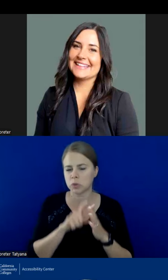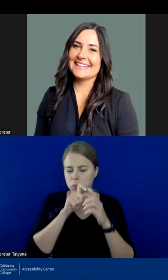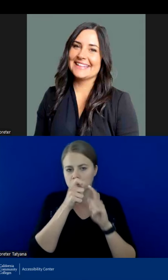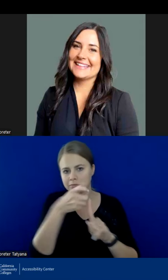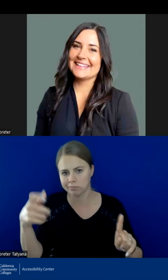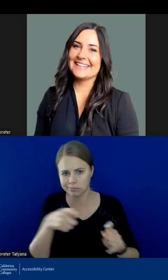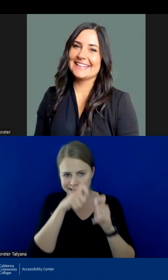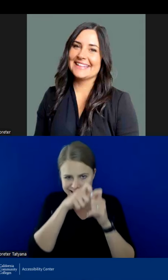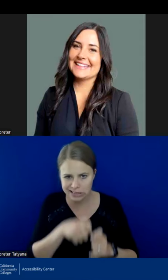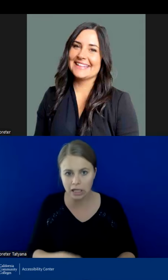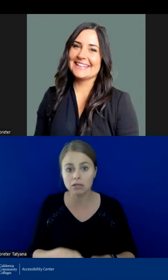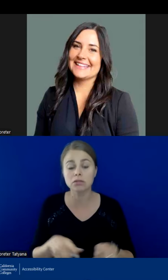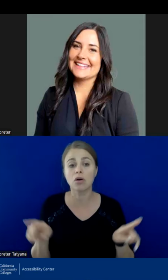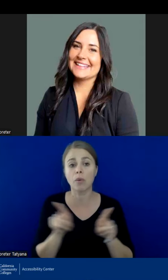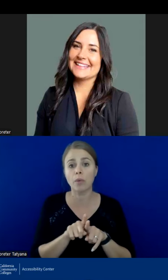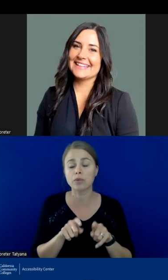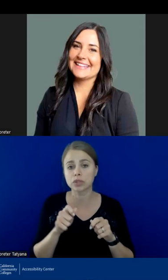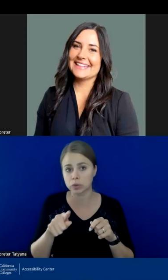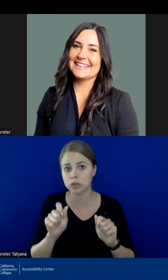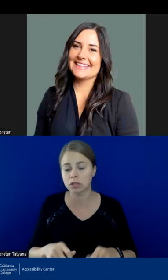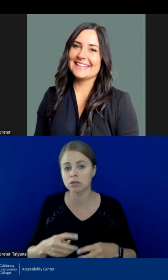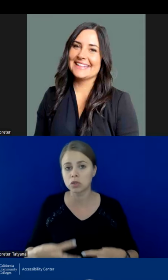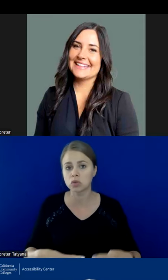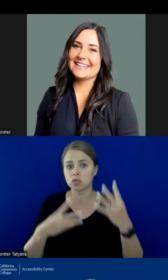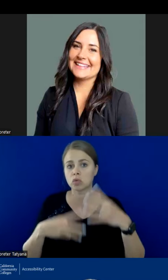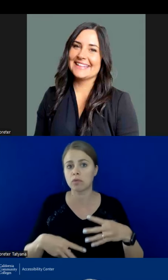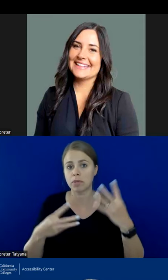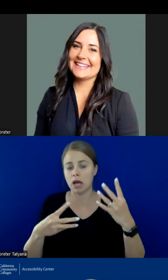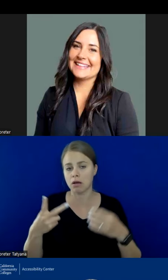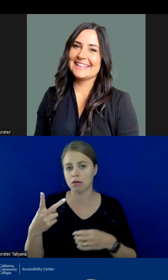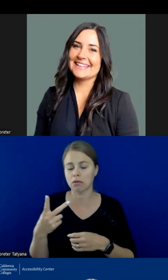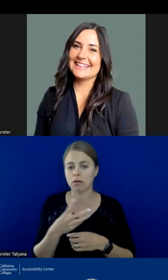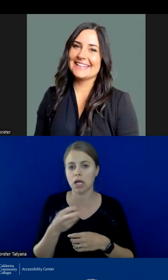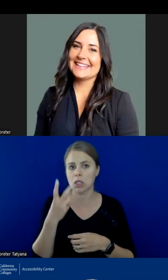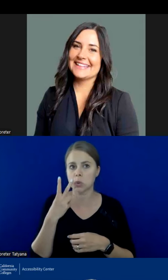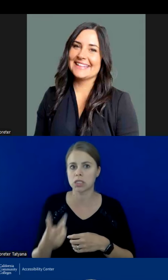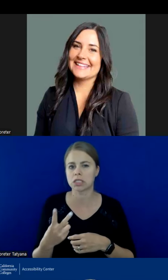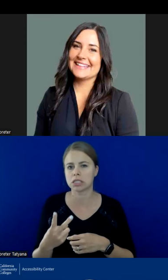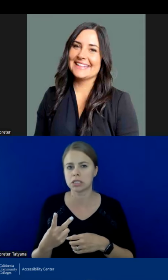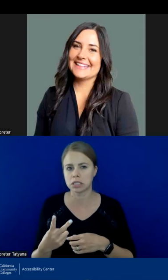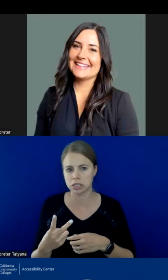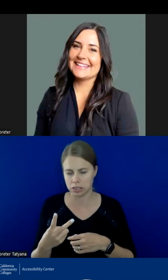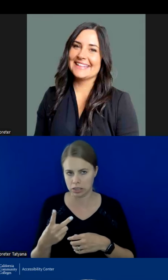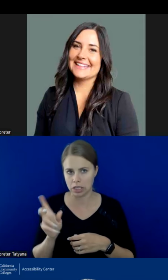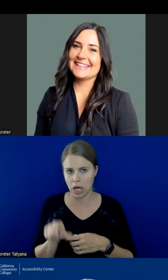And you can also scroll back to see that alternative description